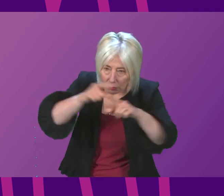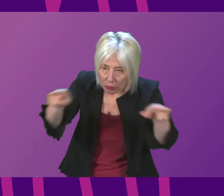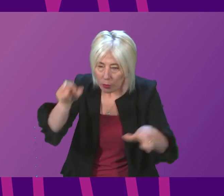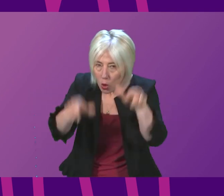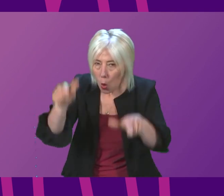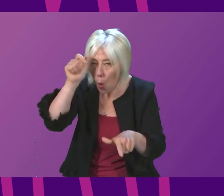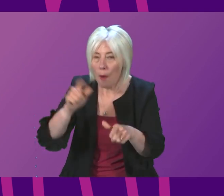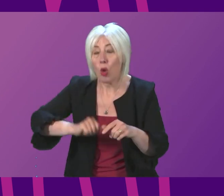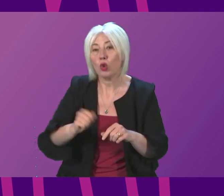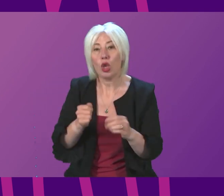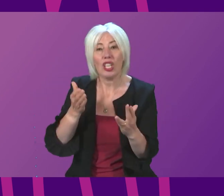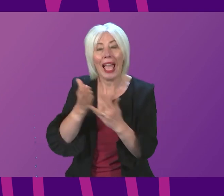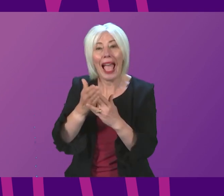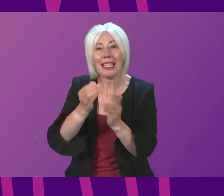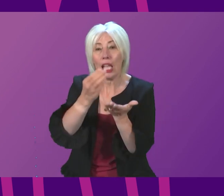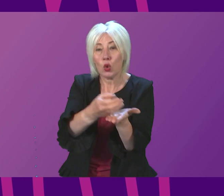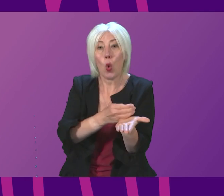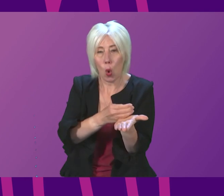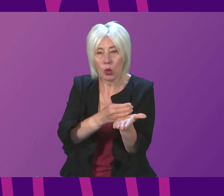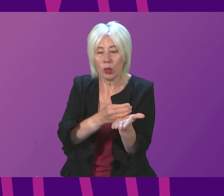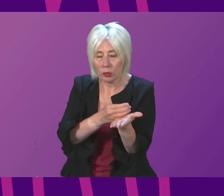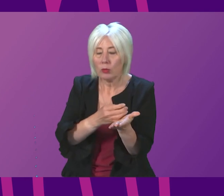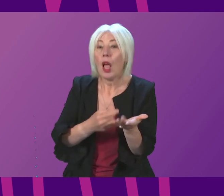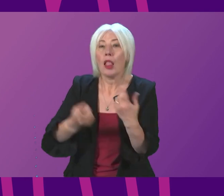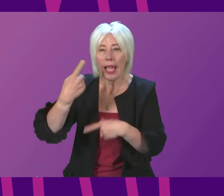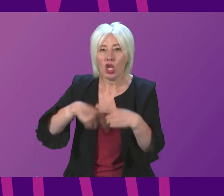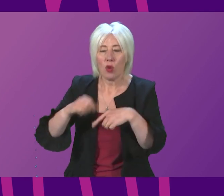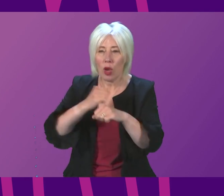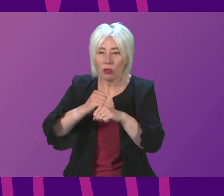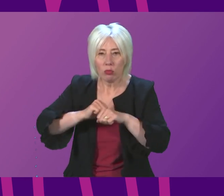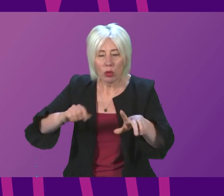Last year, NatureScot’s traditional and social media activity saw more than 15 million